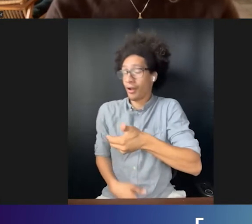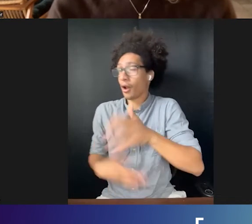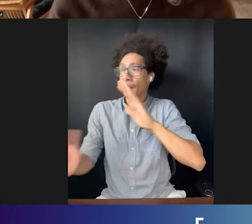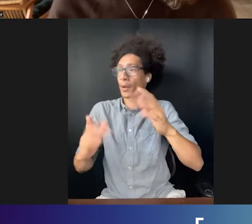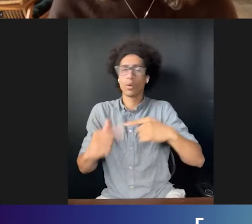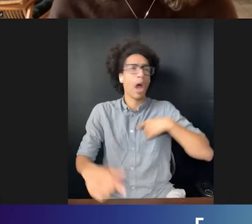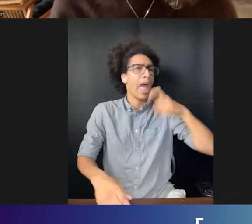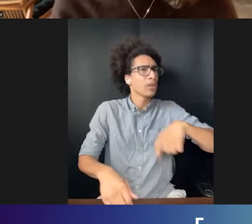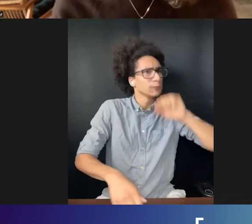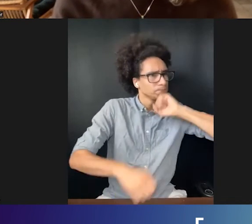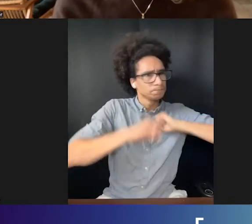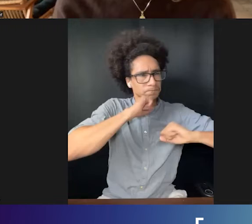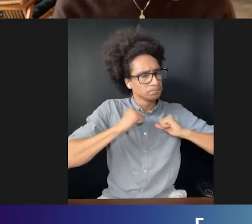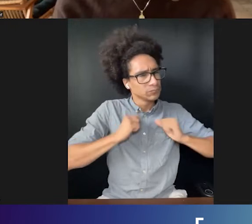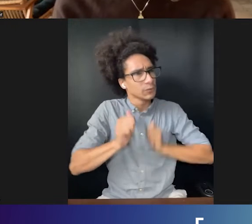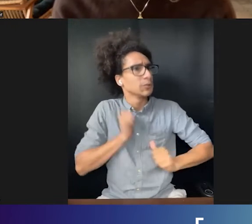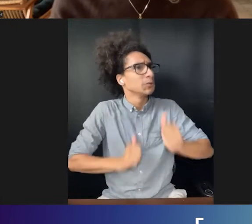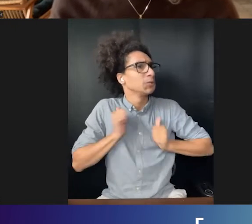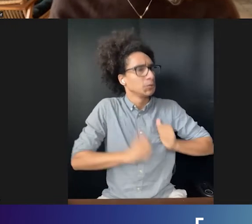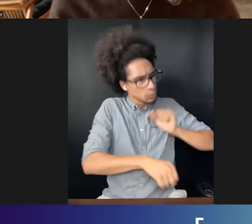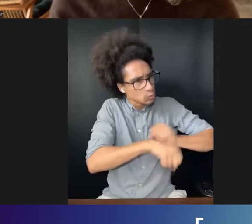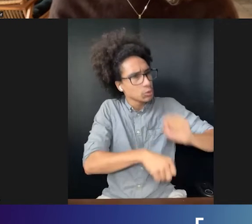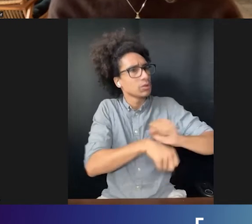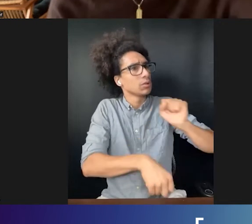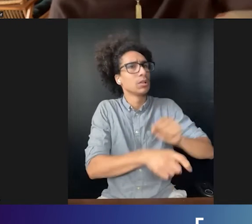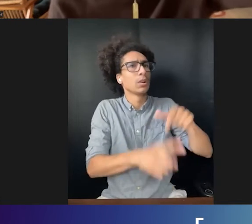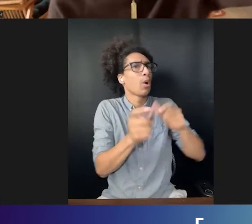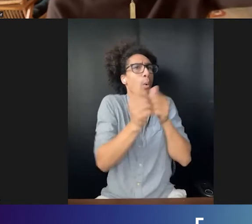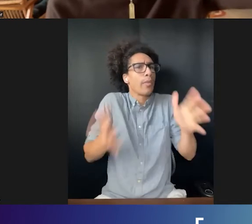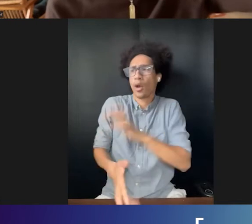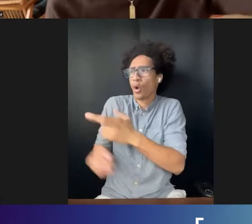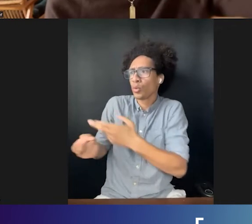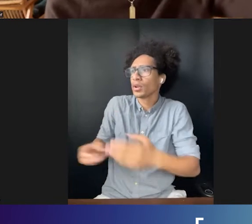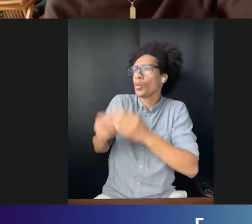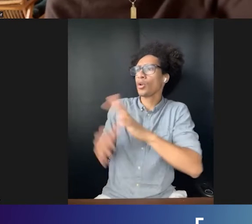seven years to get this project done without resources and support like that is I think that can seem sometimes